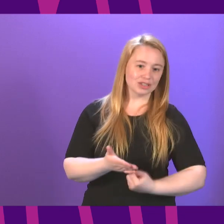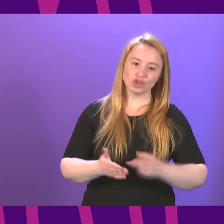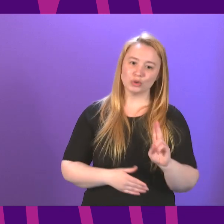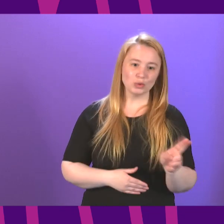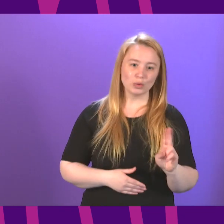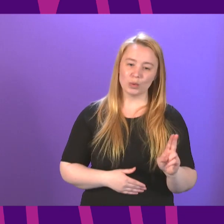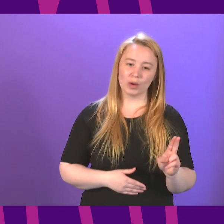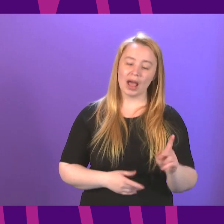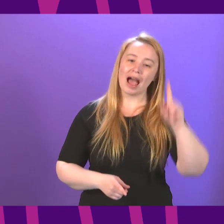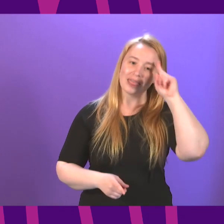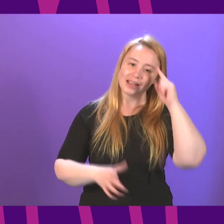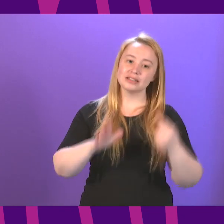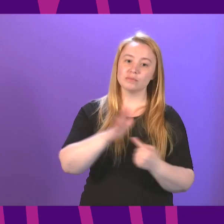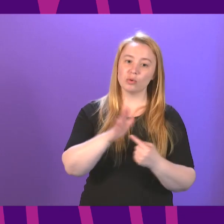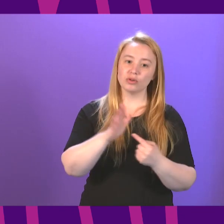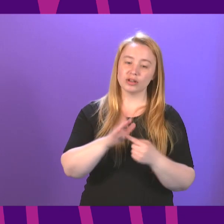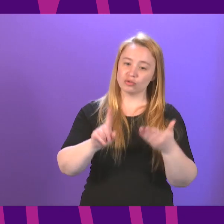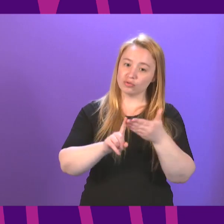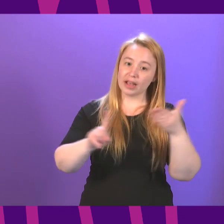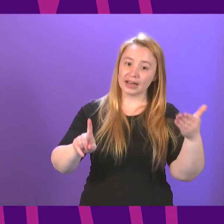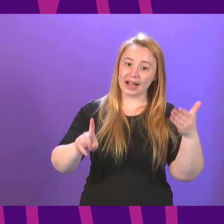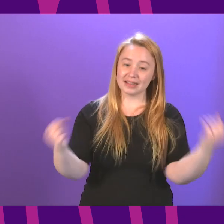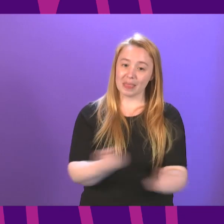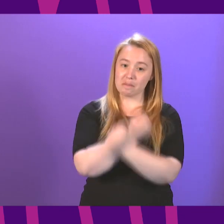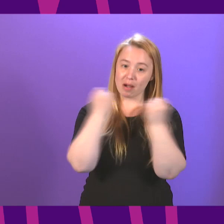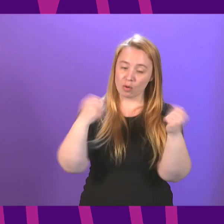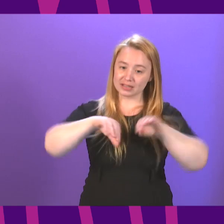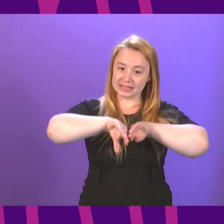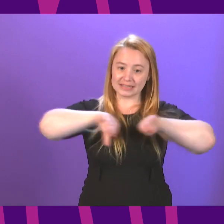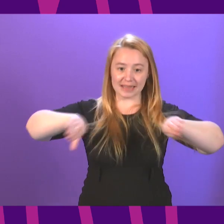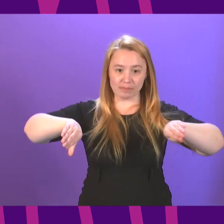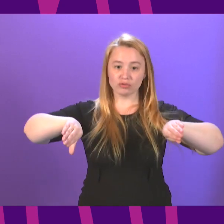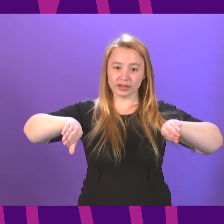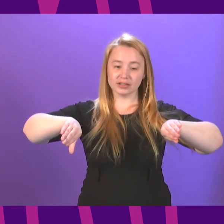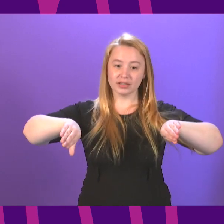and—this is important, given the separation of powers—I should not say anything that could be